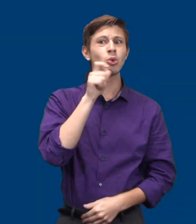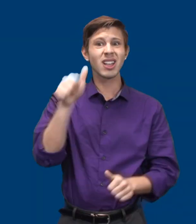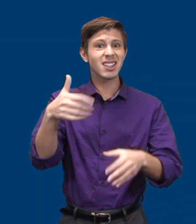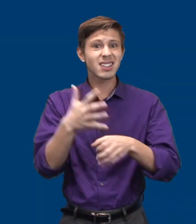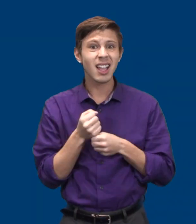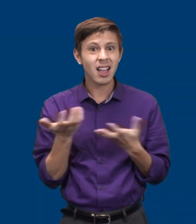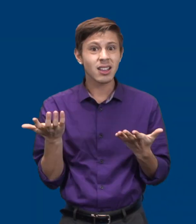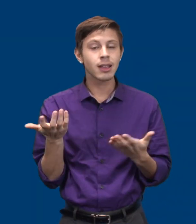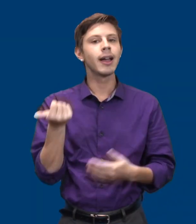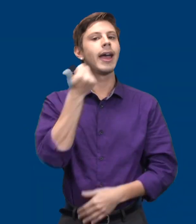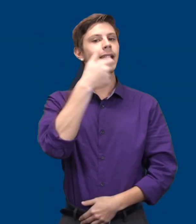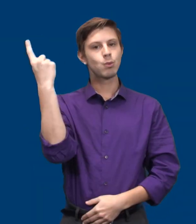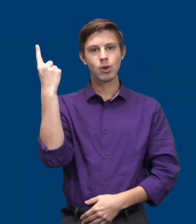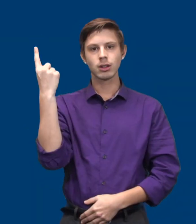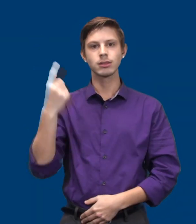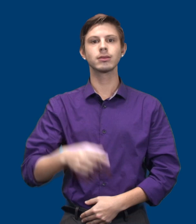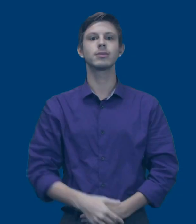Anyone can get gonorrhea.